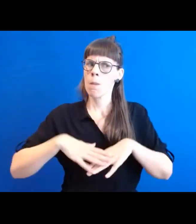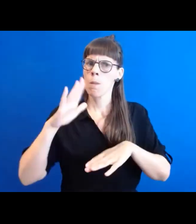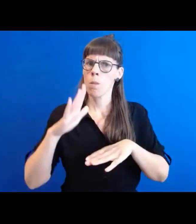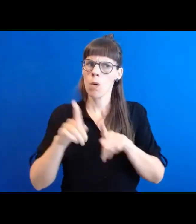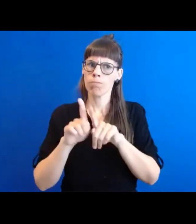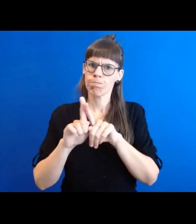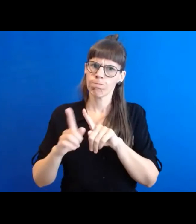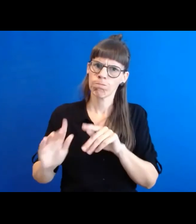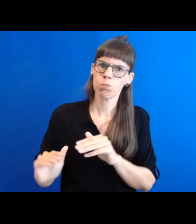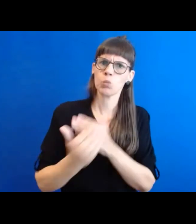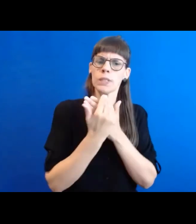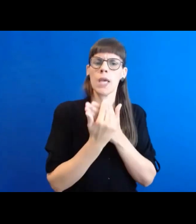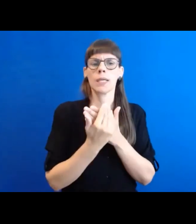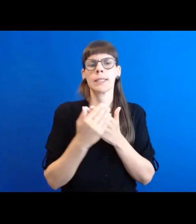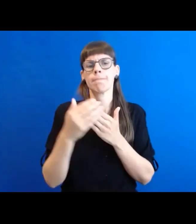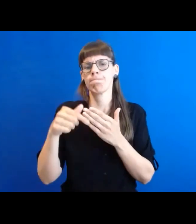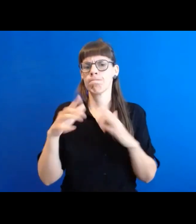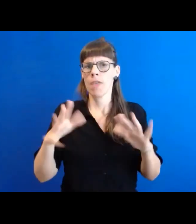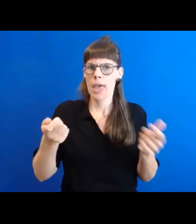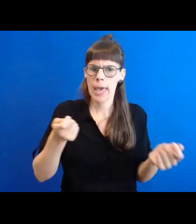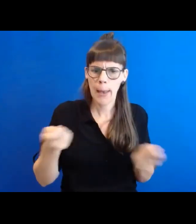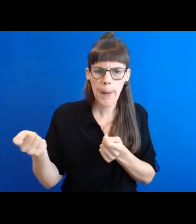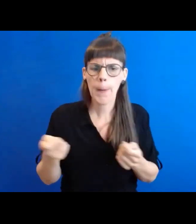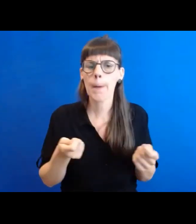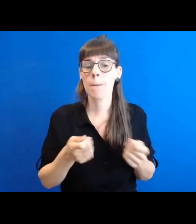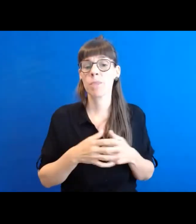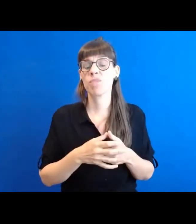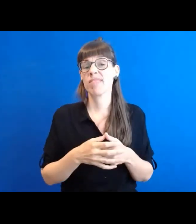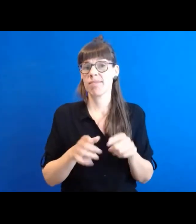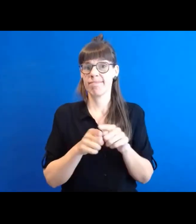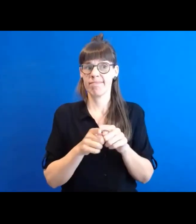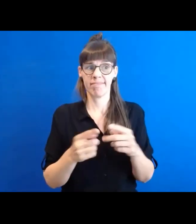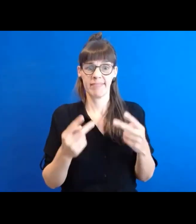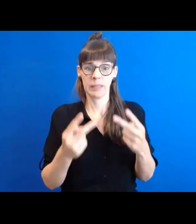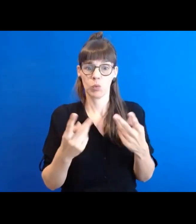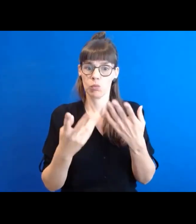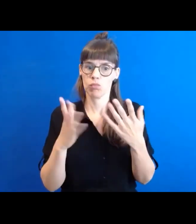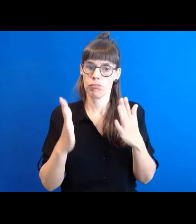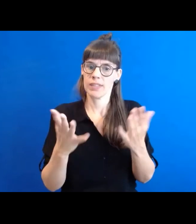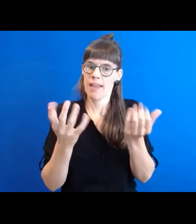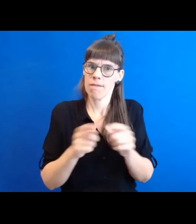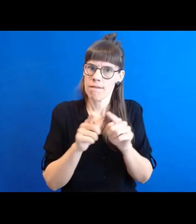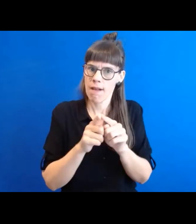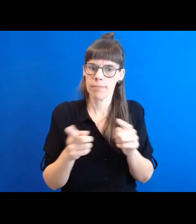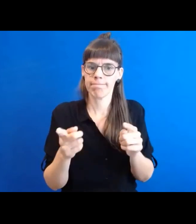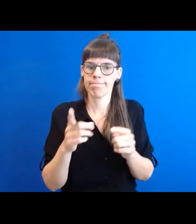Sharing some of the initial practices and protective factors . We saw it's really important